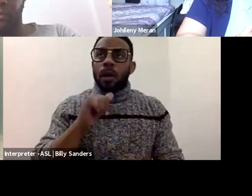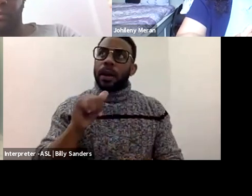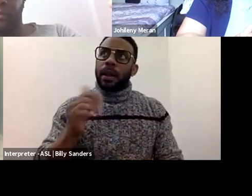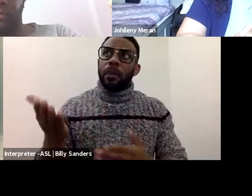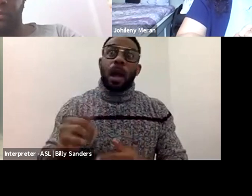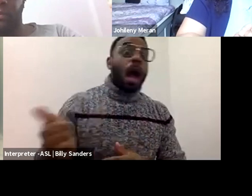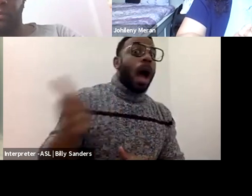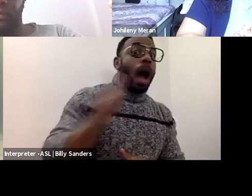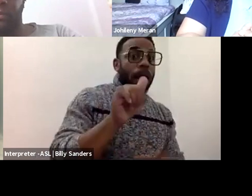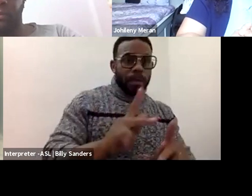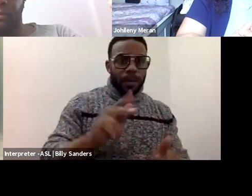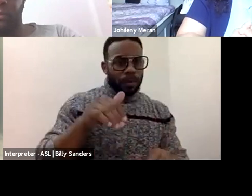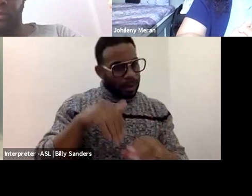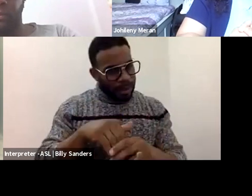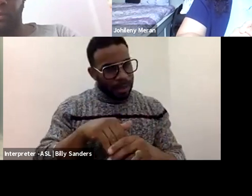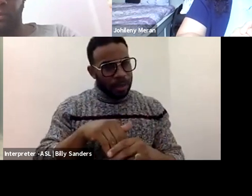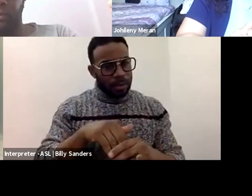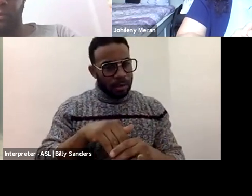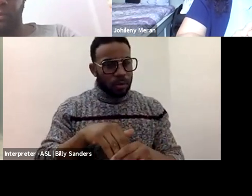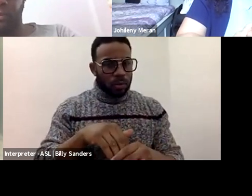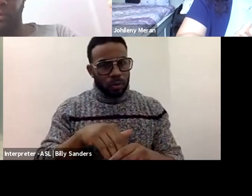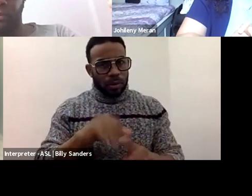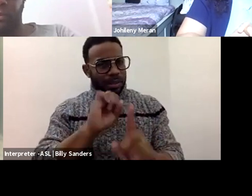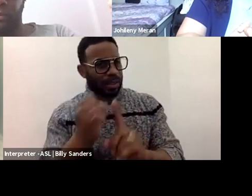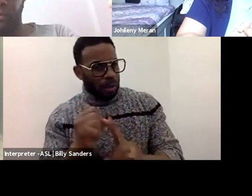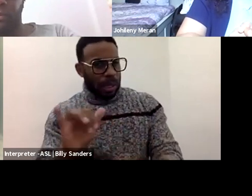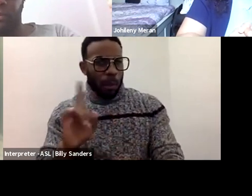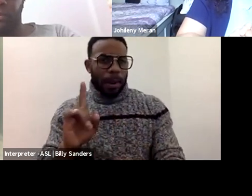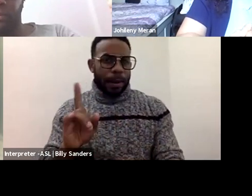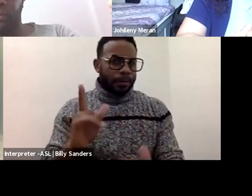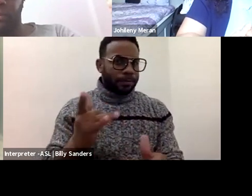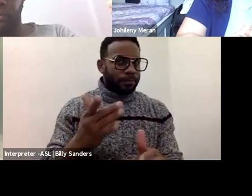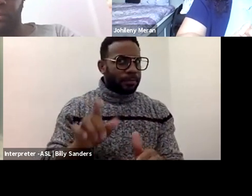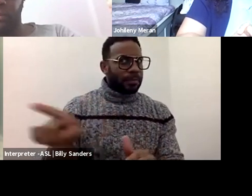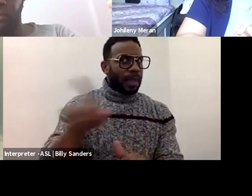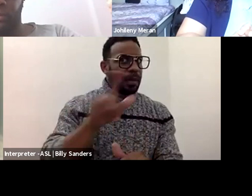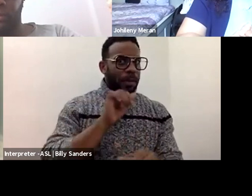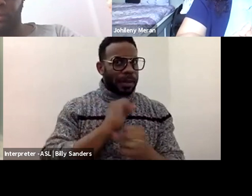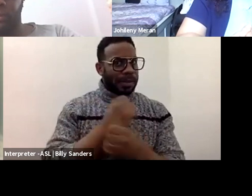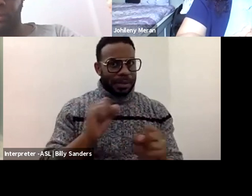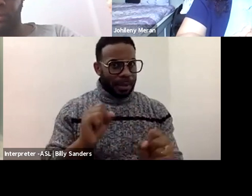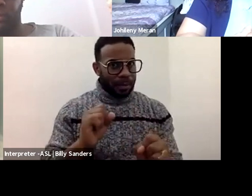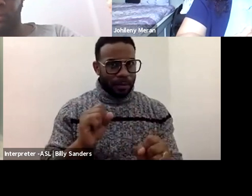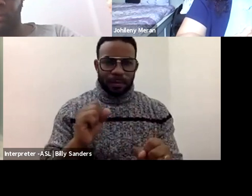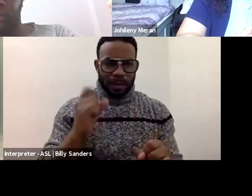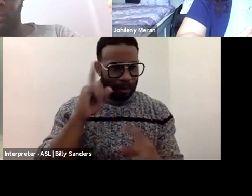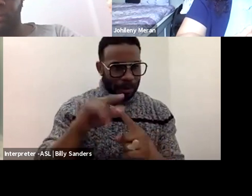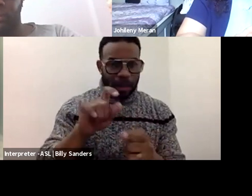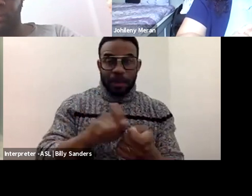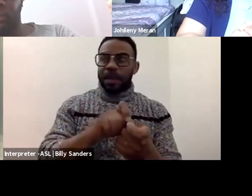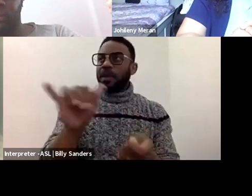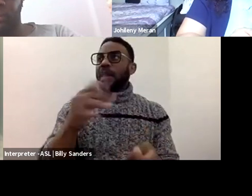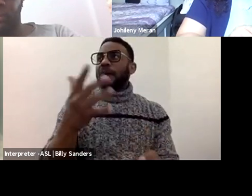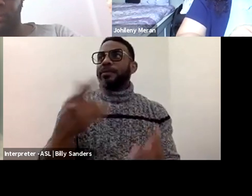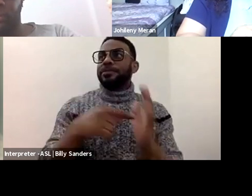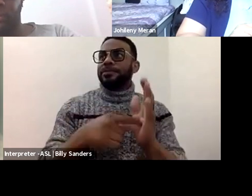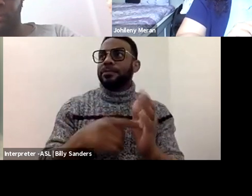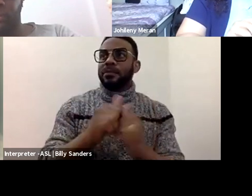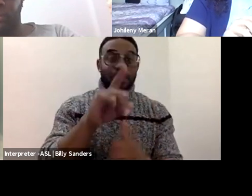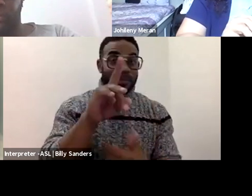people into situations where they would be unsafe, specifically like with disability,